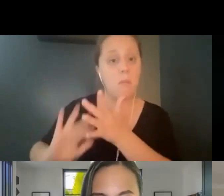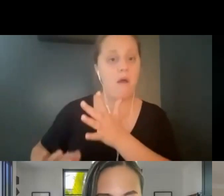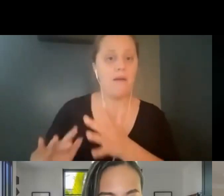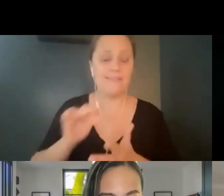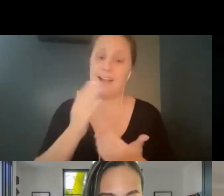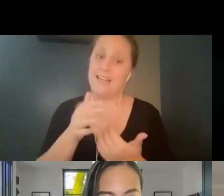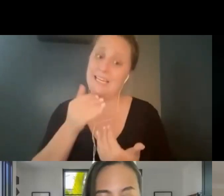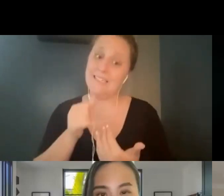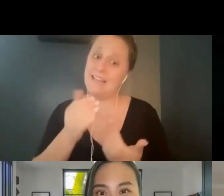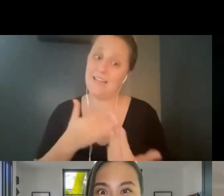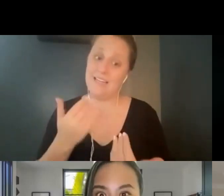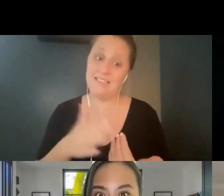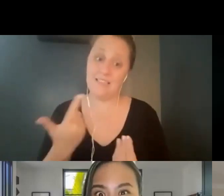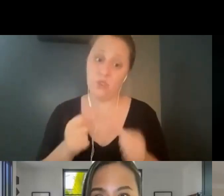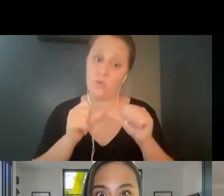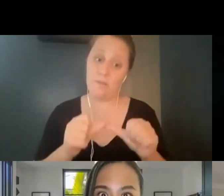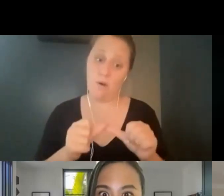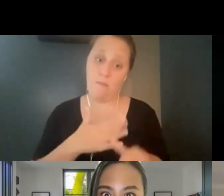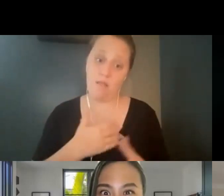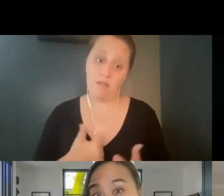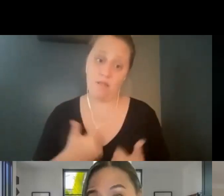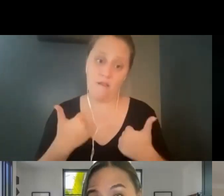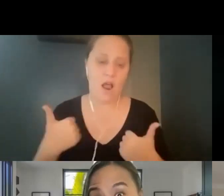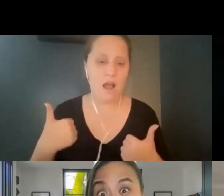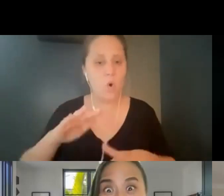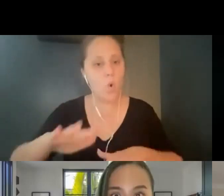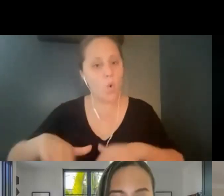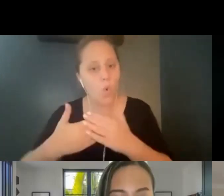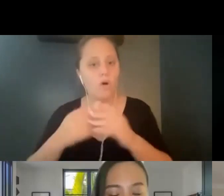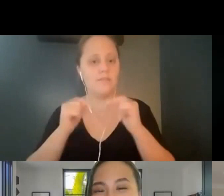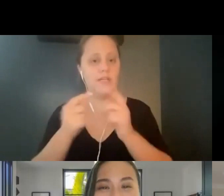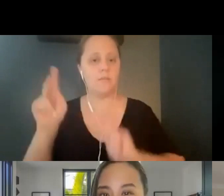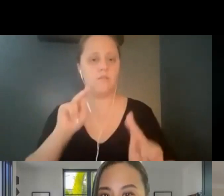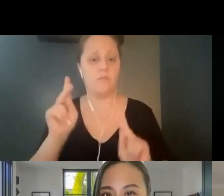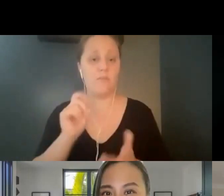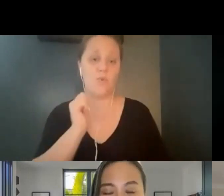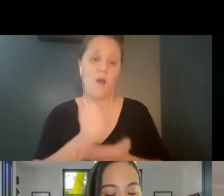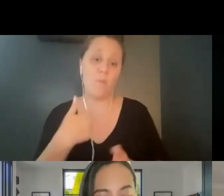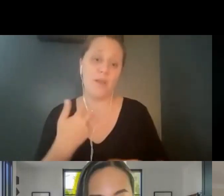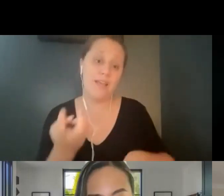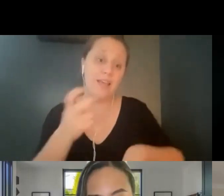I have like a team of people who are helping me get up in the morning and you know have to manage their schedules on top of mine.